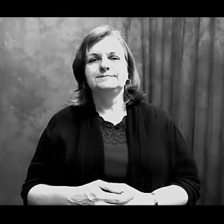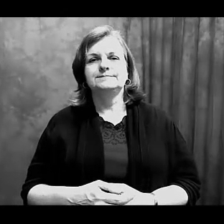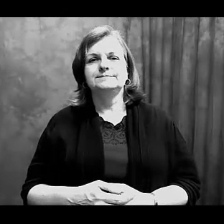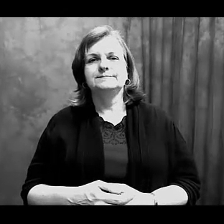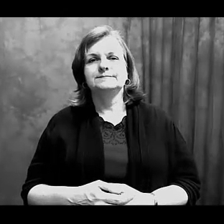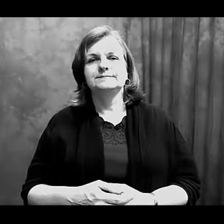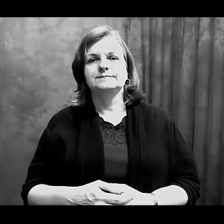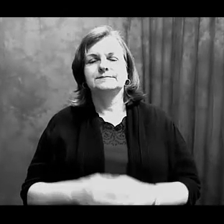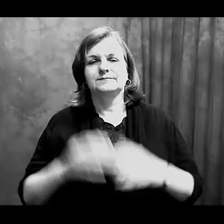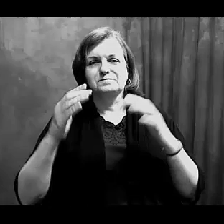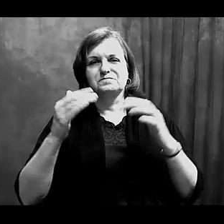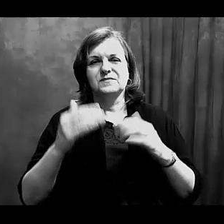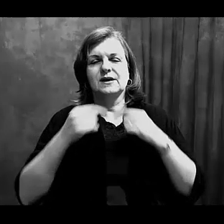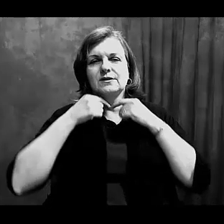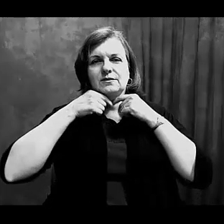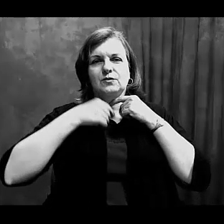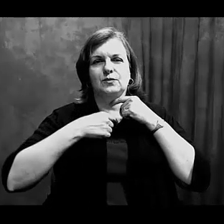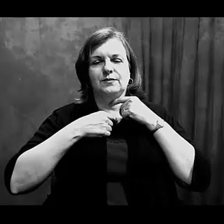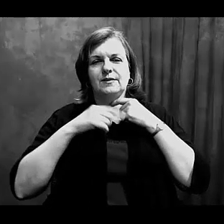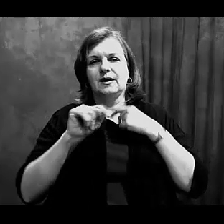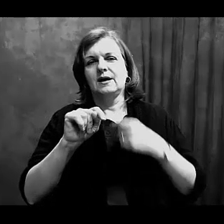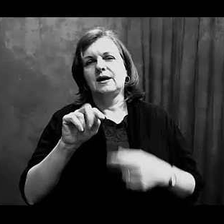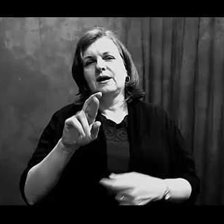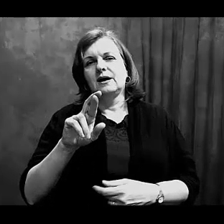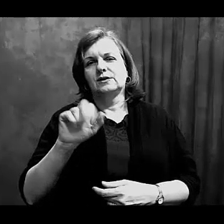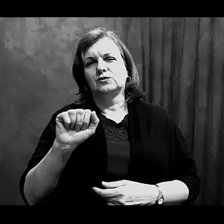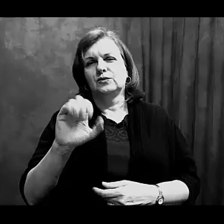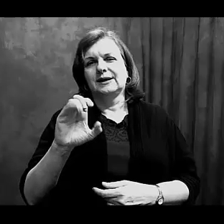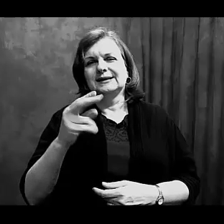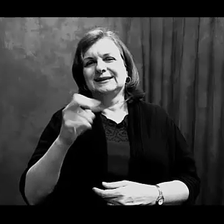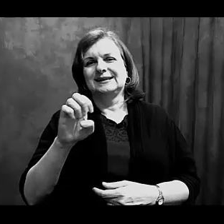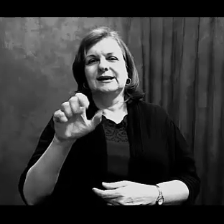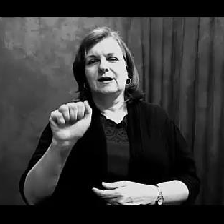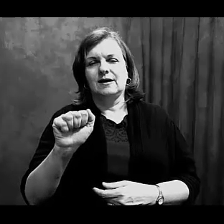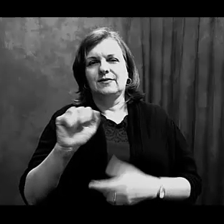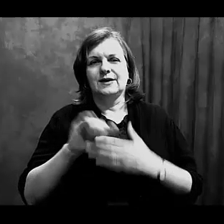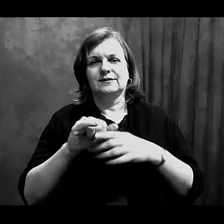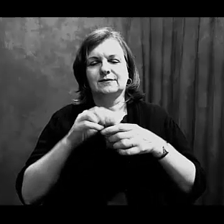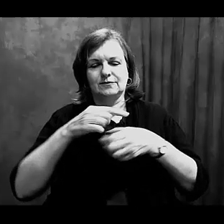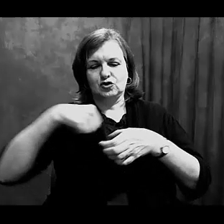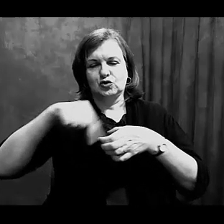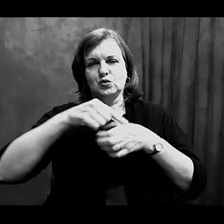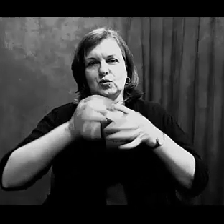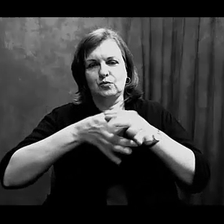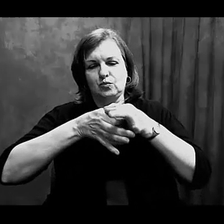then we move down in to your trachea -- you've heard trachea -- this is the cartilage rings if you feel down the front of your throat